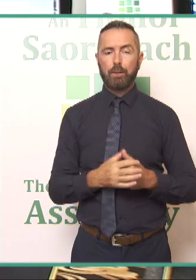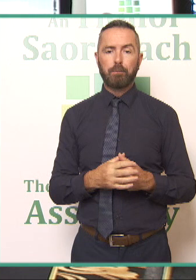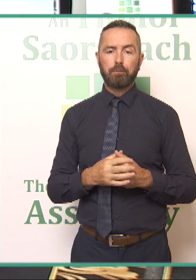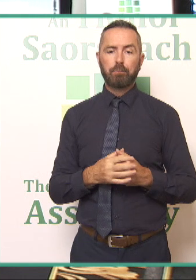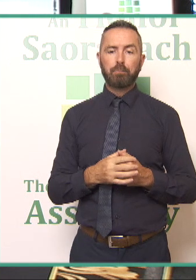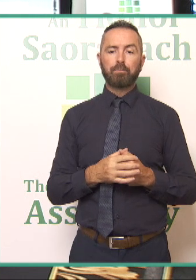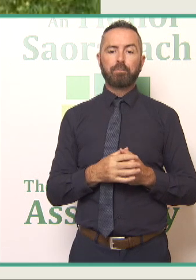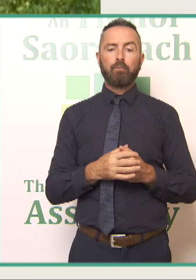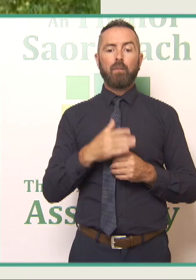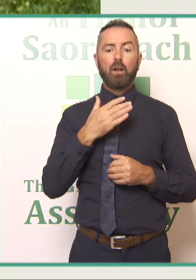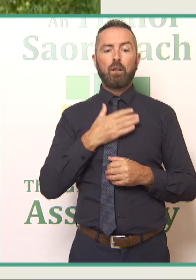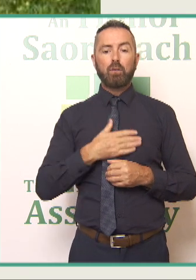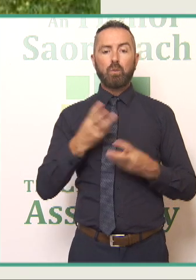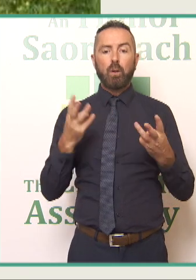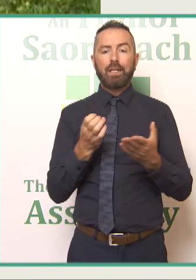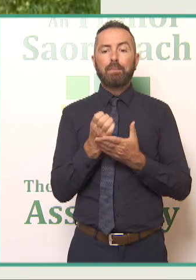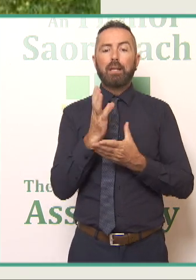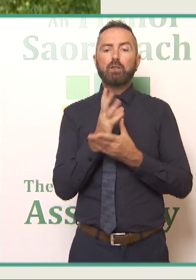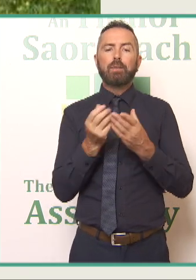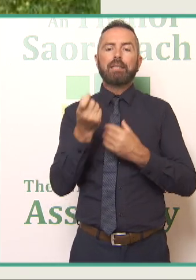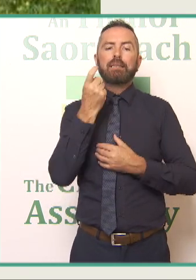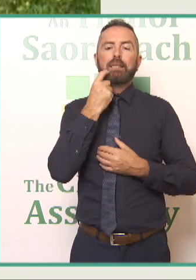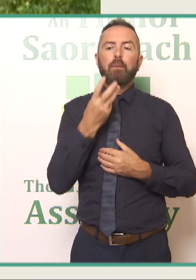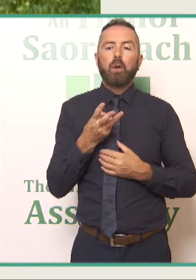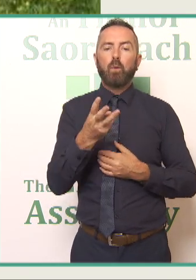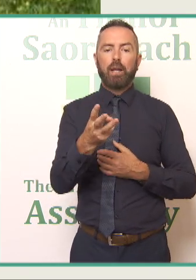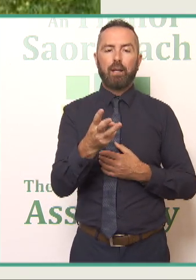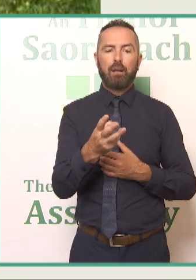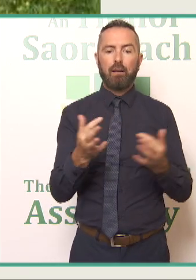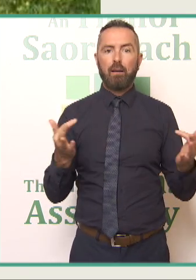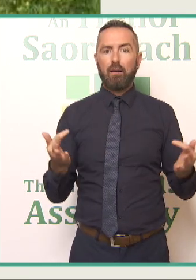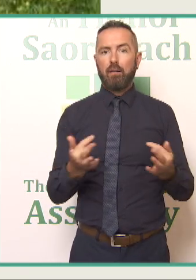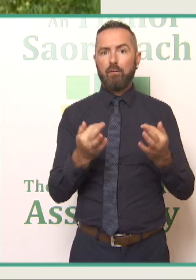and I just wanted to explain something very simply um farming has a huge impact on our landscape as